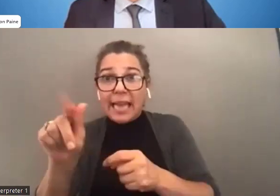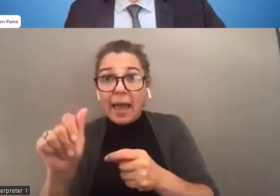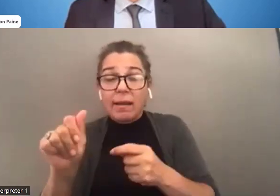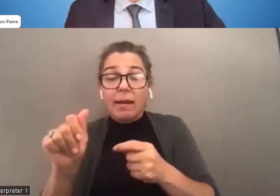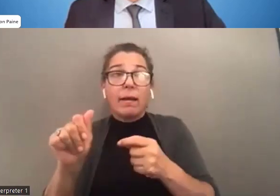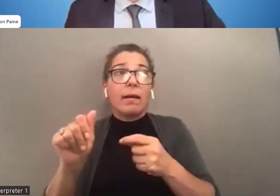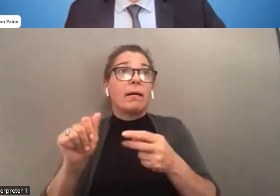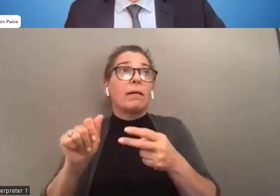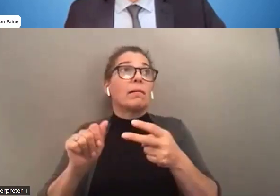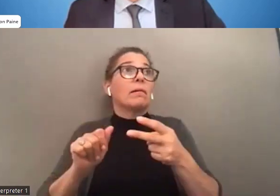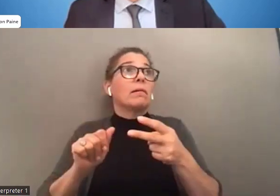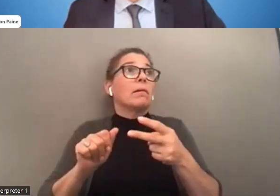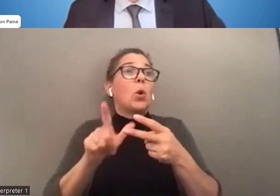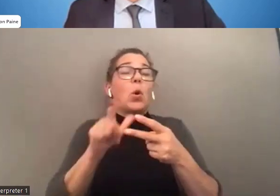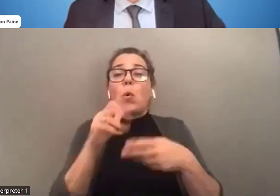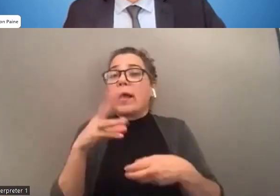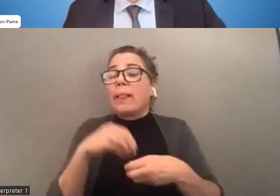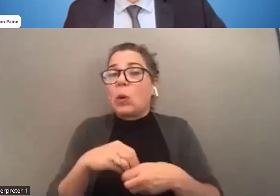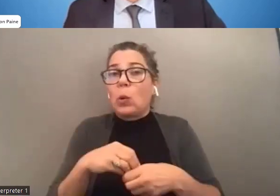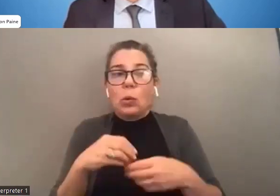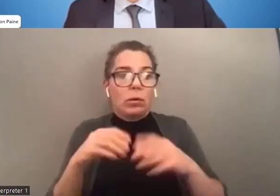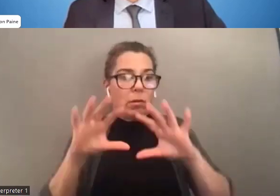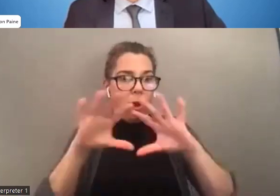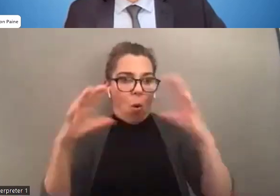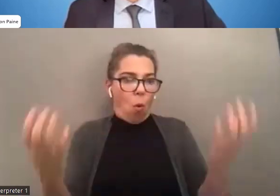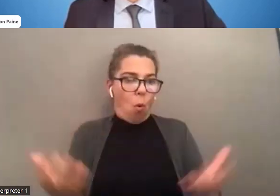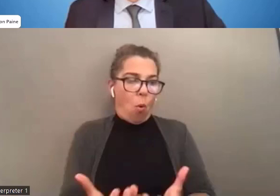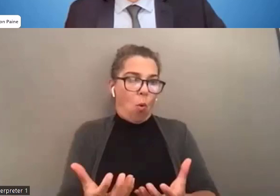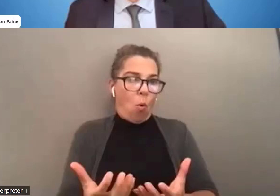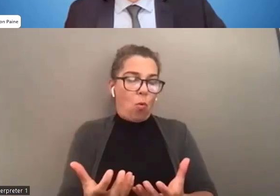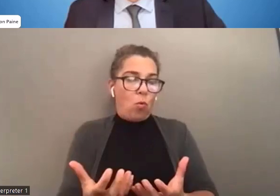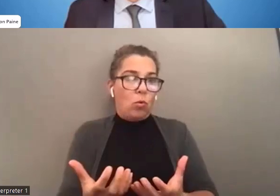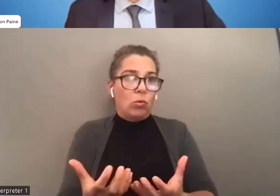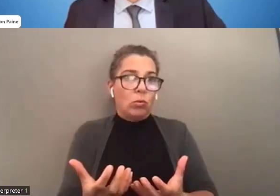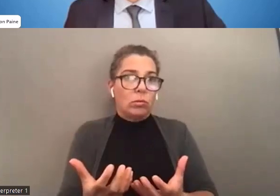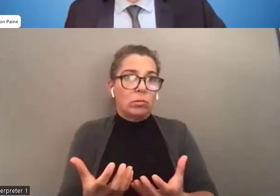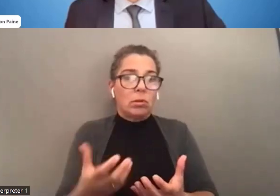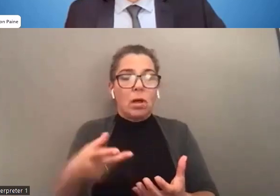Is it when a public paper is published.